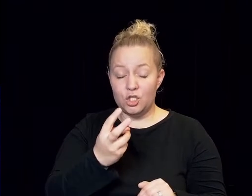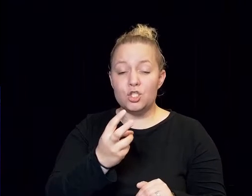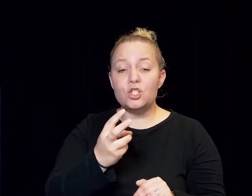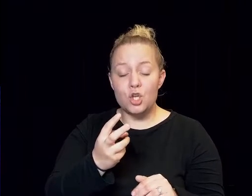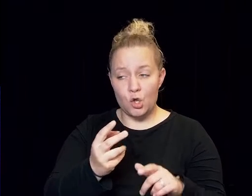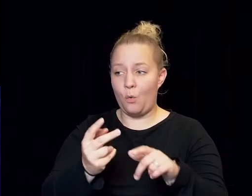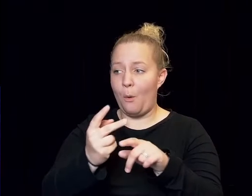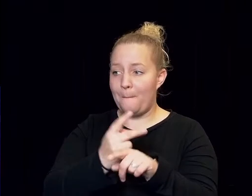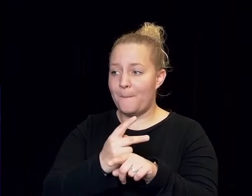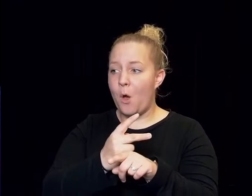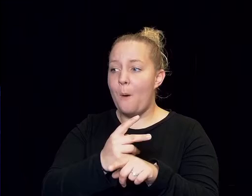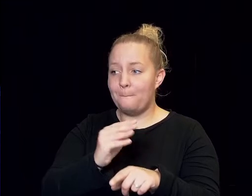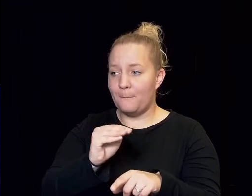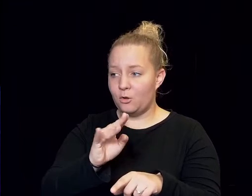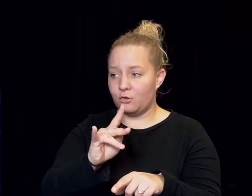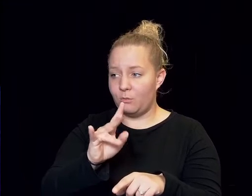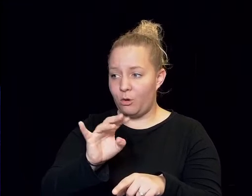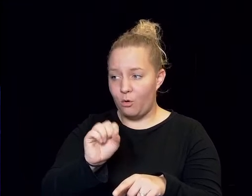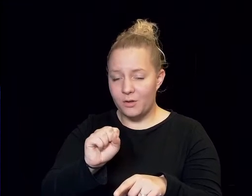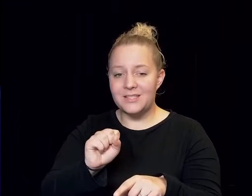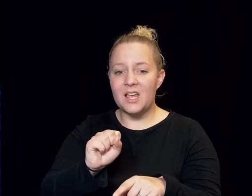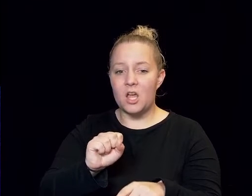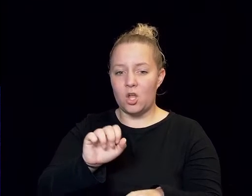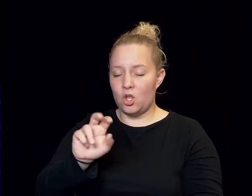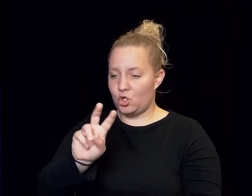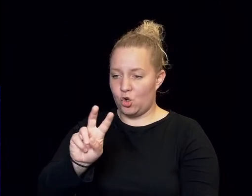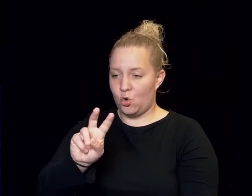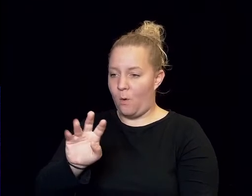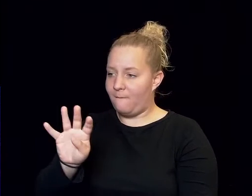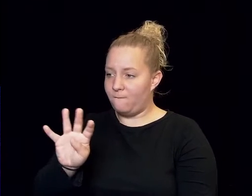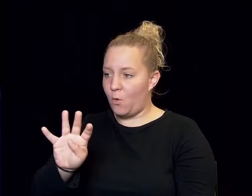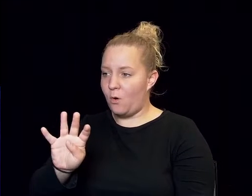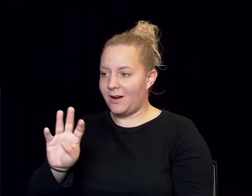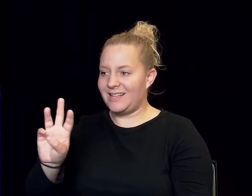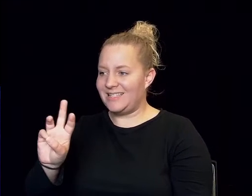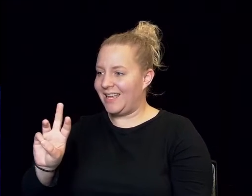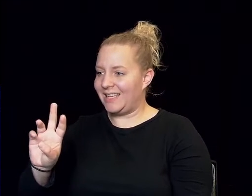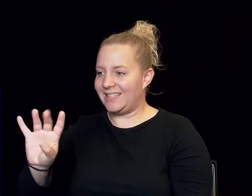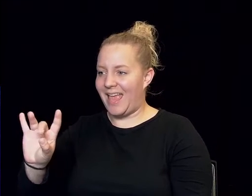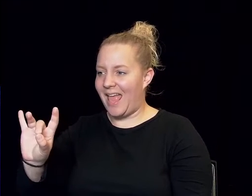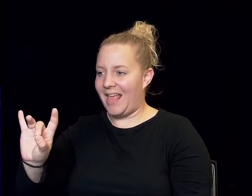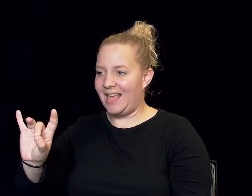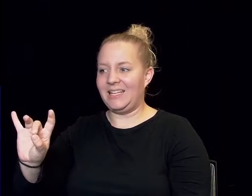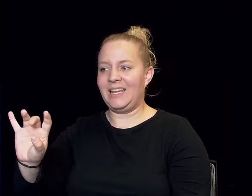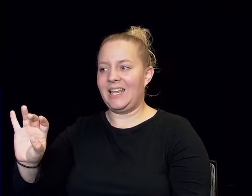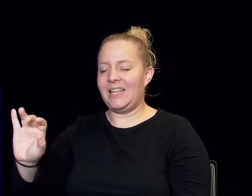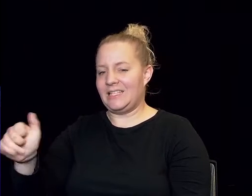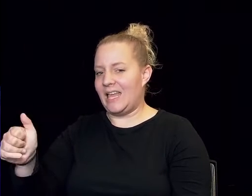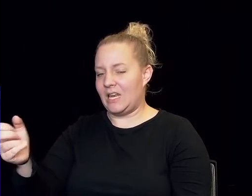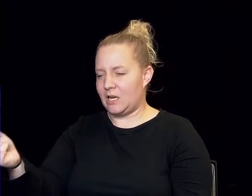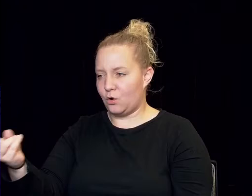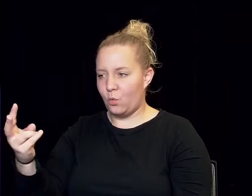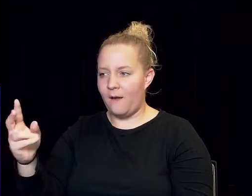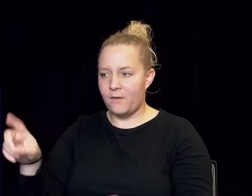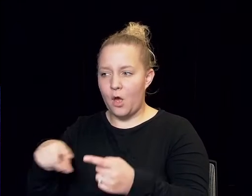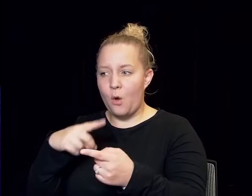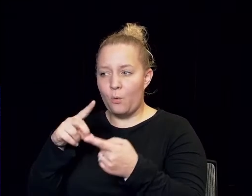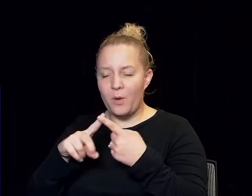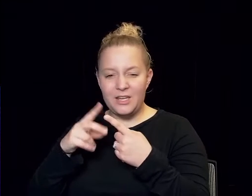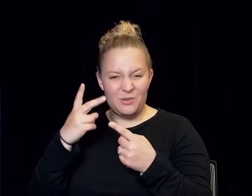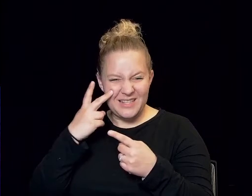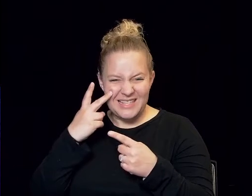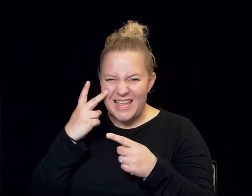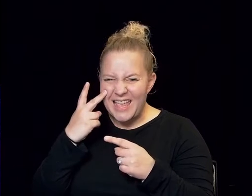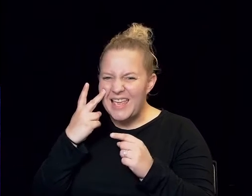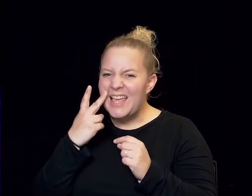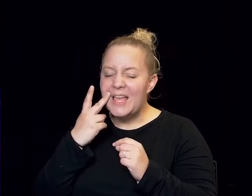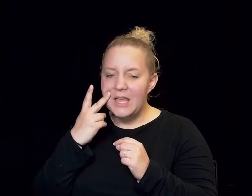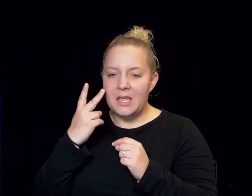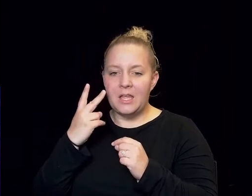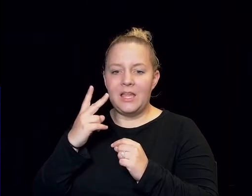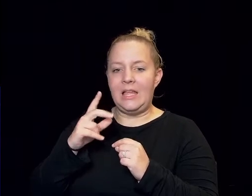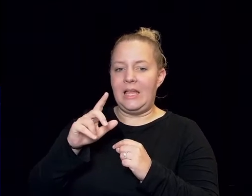are like 2, 4, 6, 8 ,10, 12. And then, once you see that least common multiple or least common denominator,